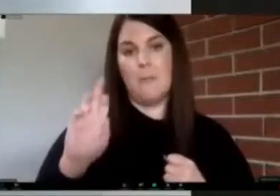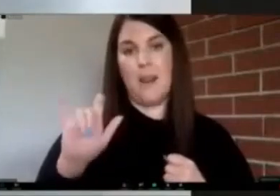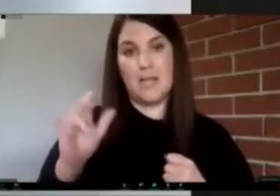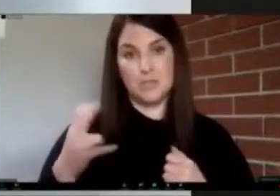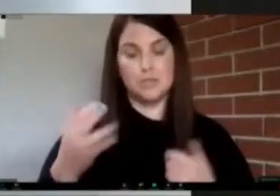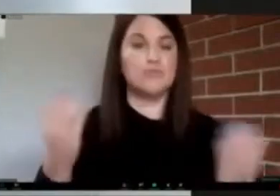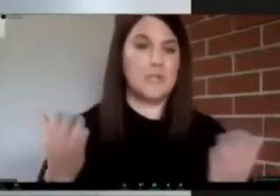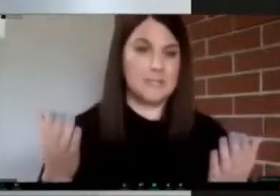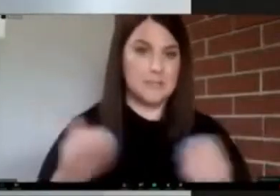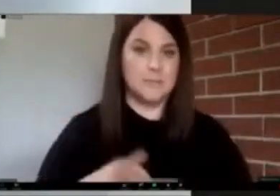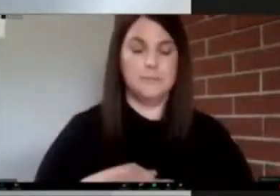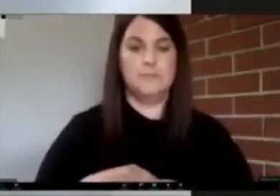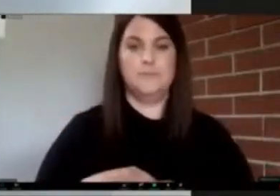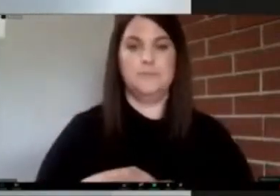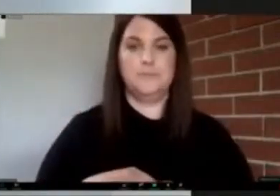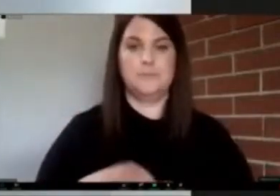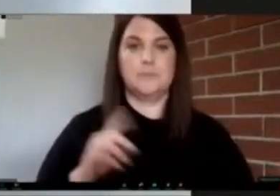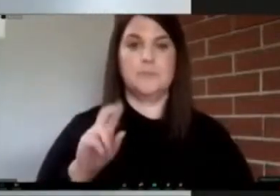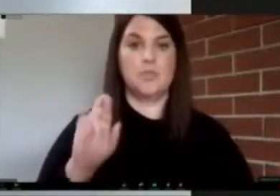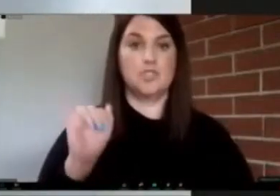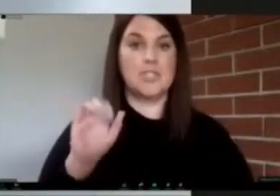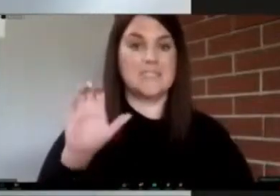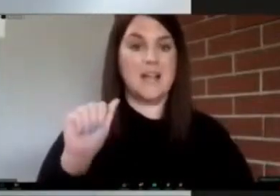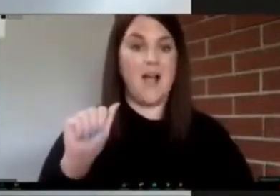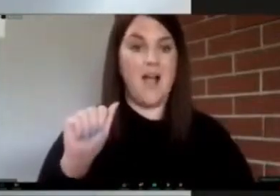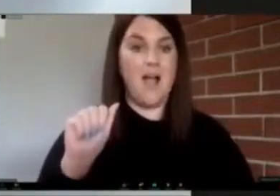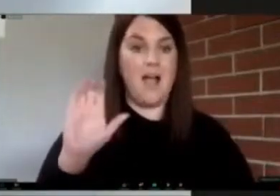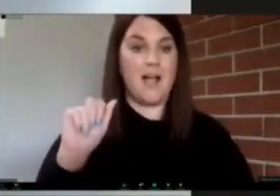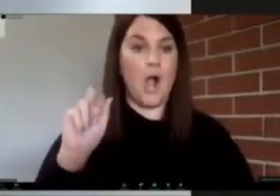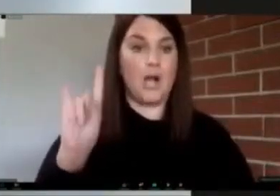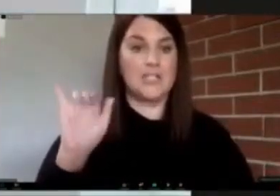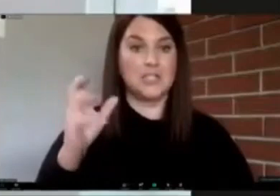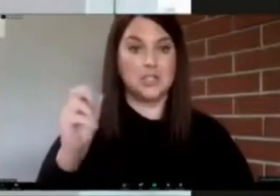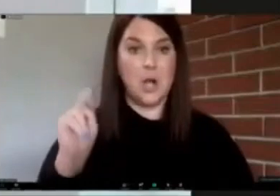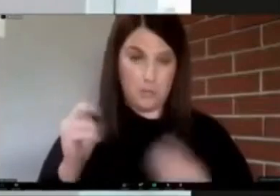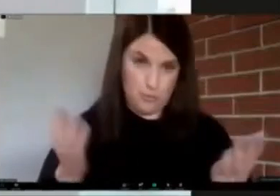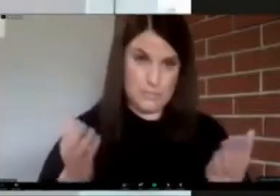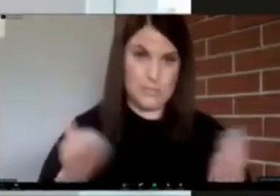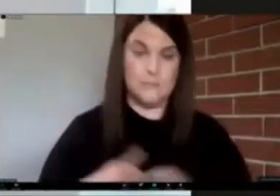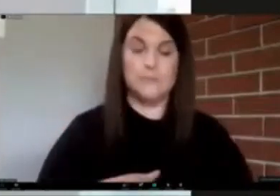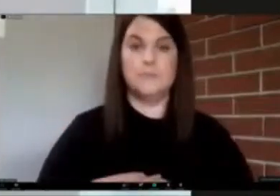Minh Wendt: Dr. Jessica Cardichon? Jessica Cardichon: Present.